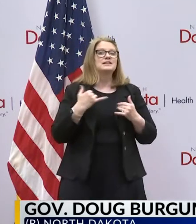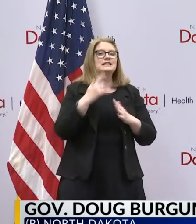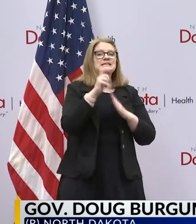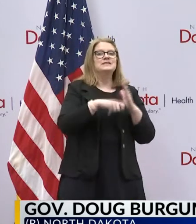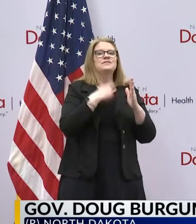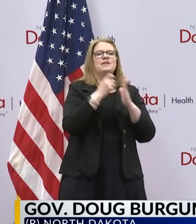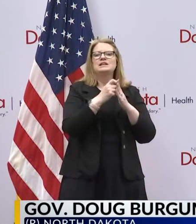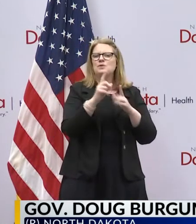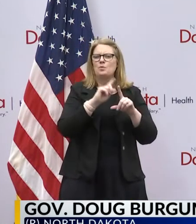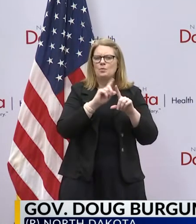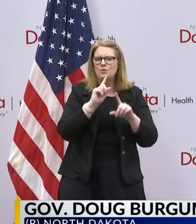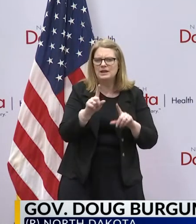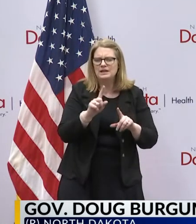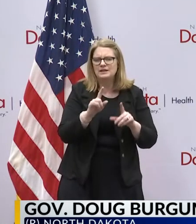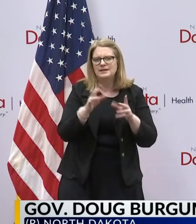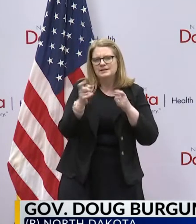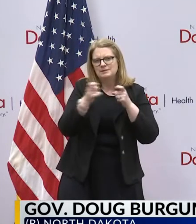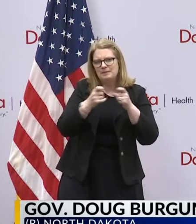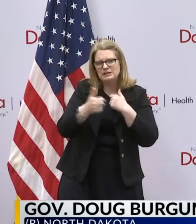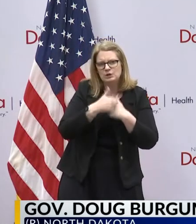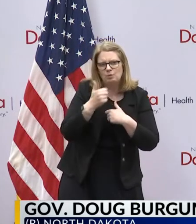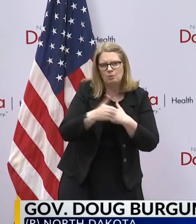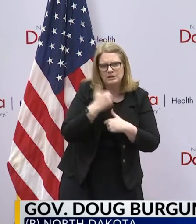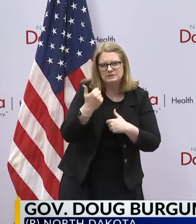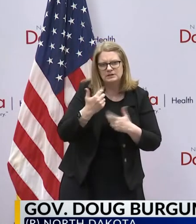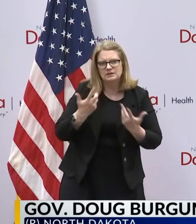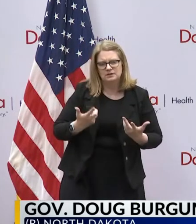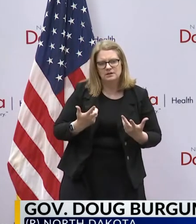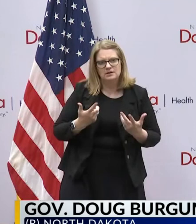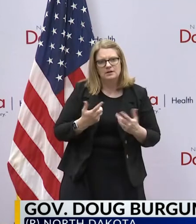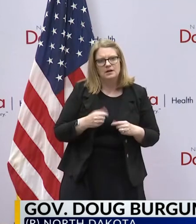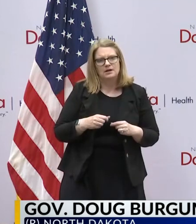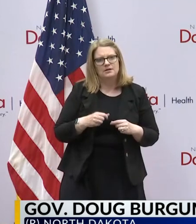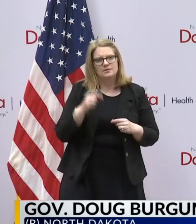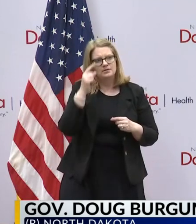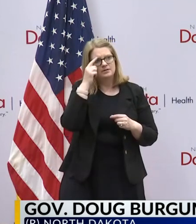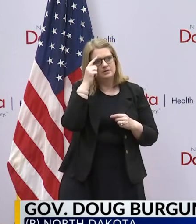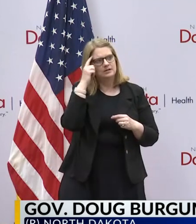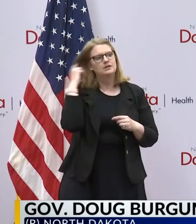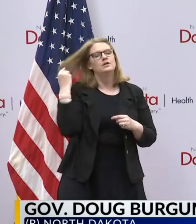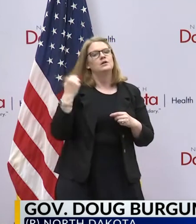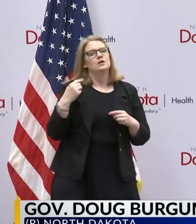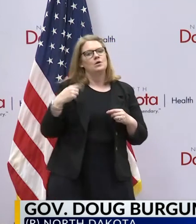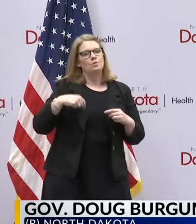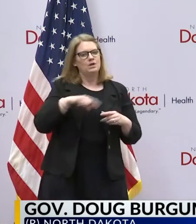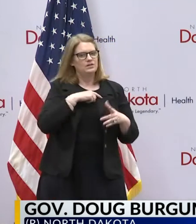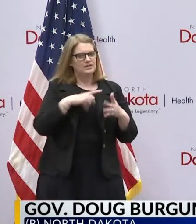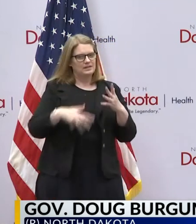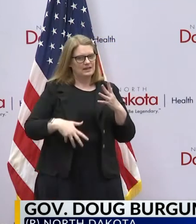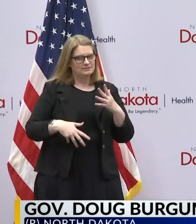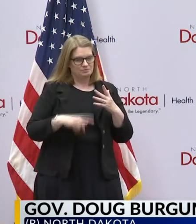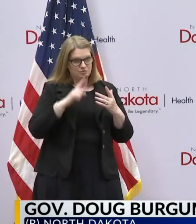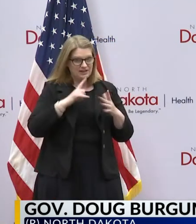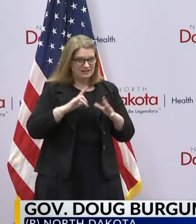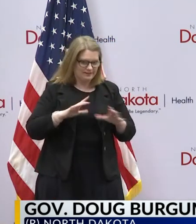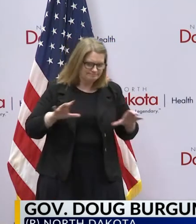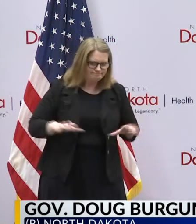LIVELIHOODS. SO THE PHASE THAT WE'RE IN RIGHT NOW IS REALLY ABOUT MANAGING RISK. AT THE OUTSET OF THIS, WE SAID